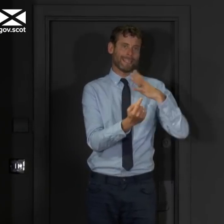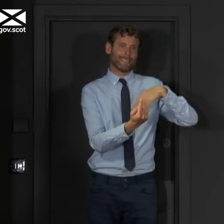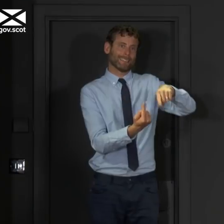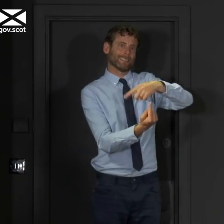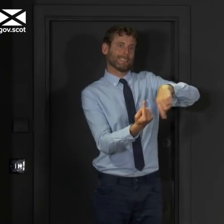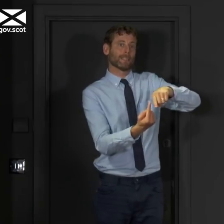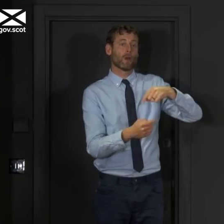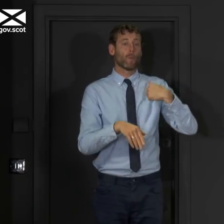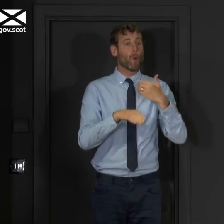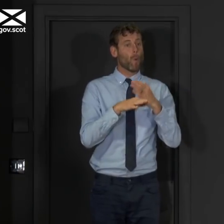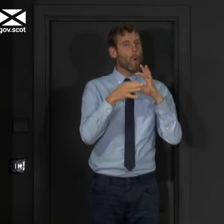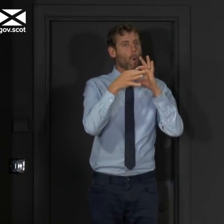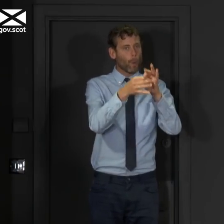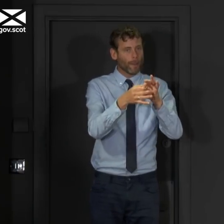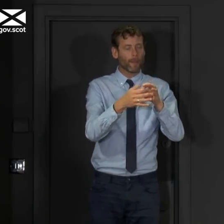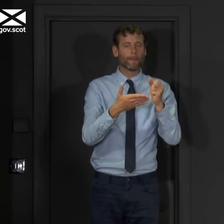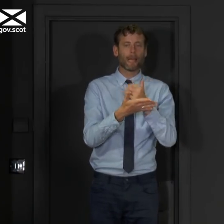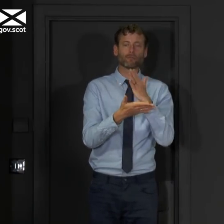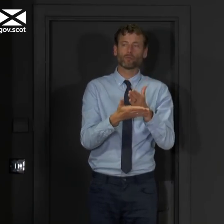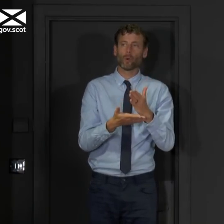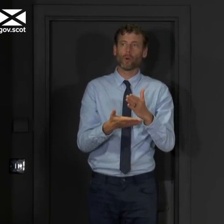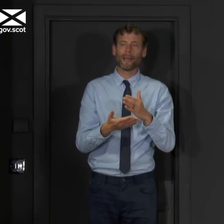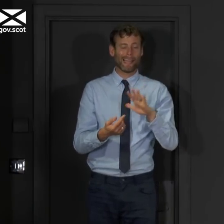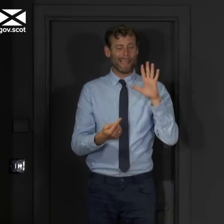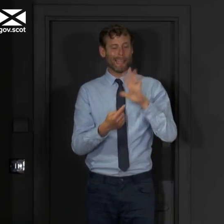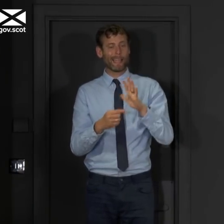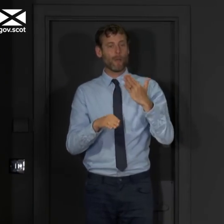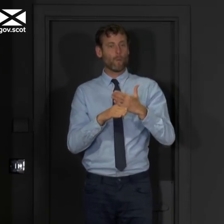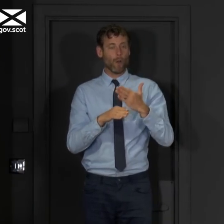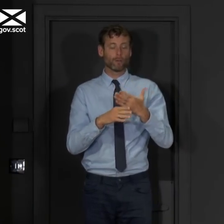is childcare, that children of key workers but also vulnerable children need. We have